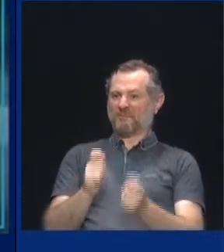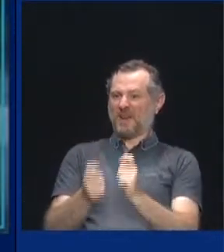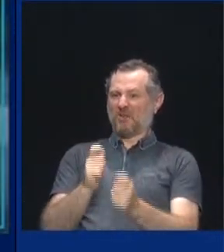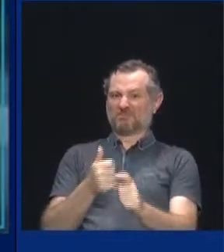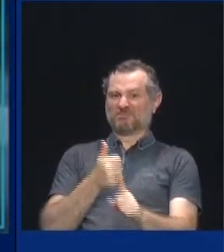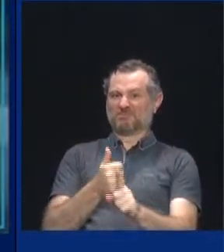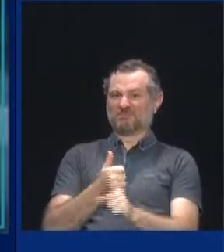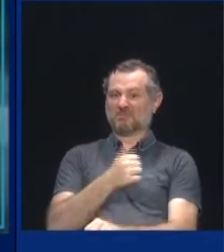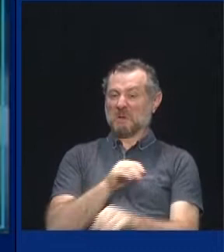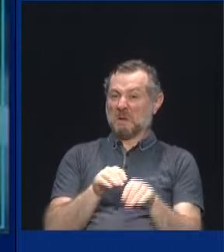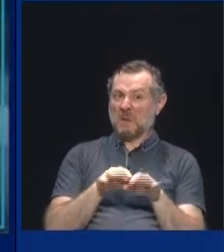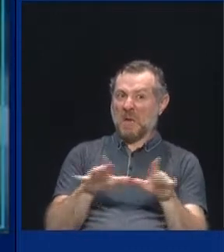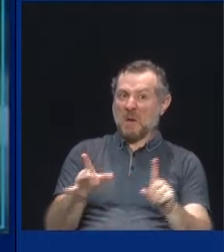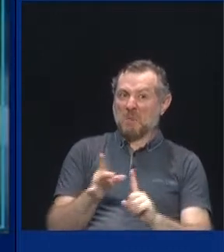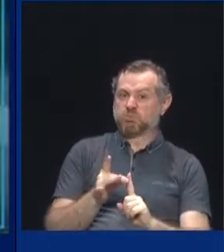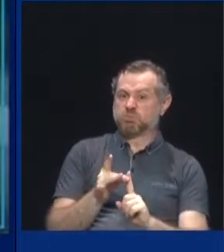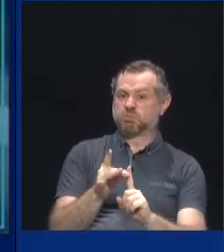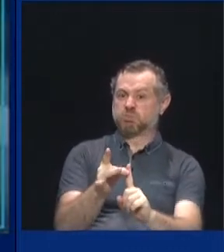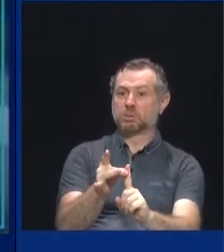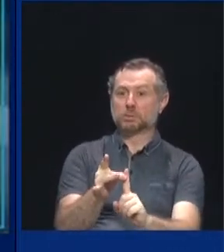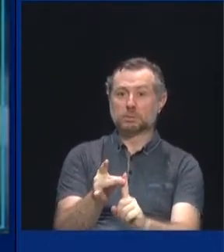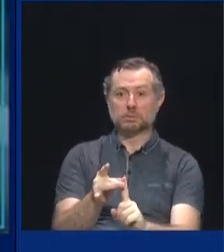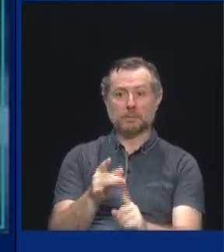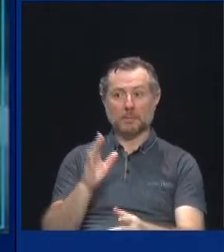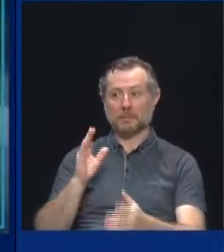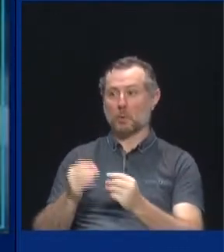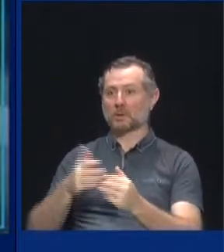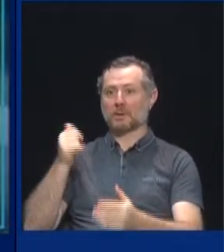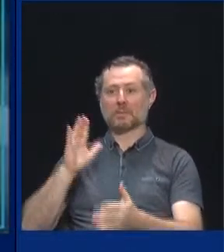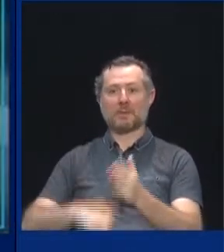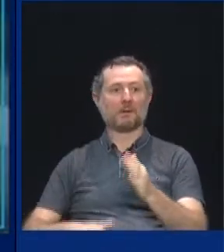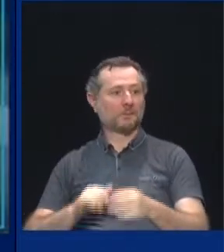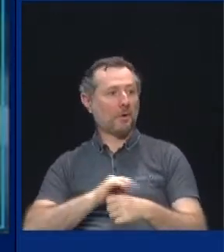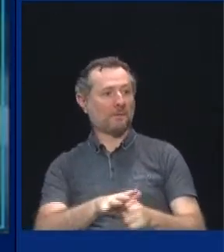AND THEN WHEN YOU PUT THIS COVID DELTA VARIANT, WHICH IS